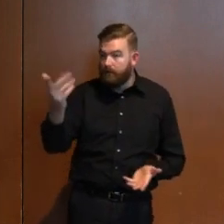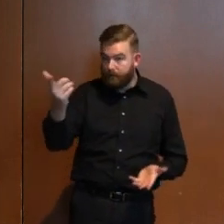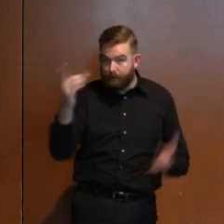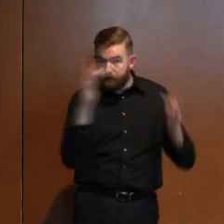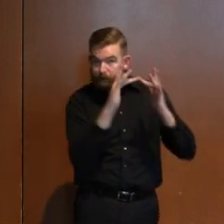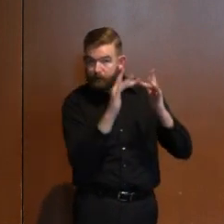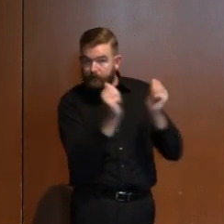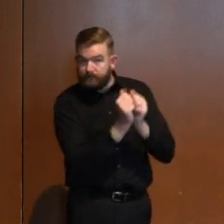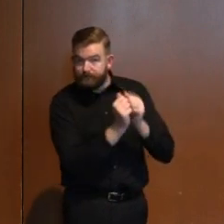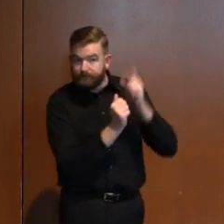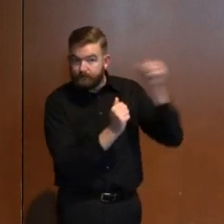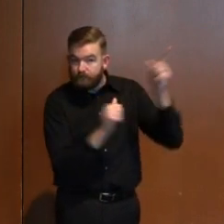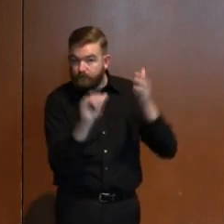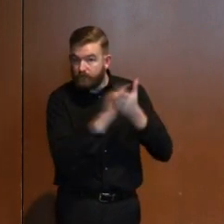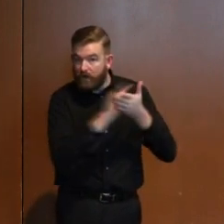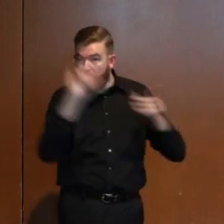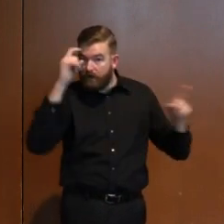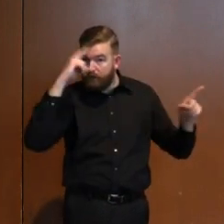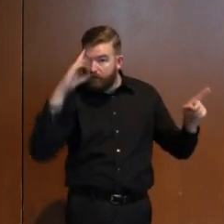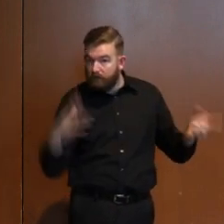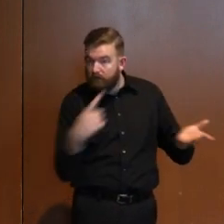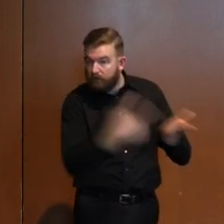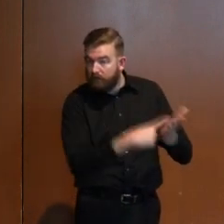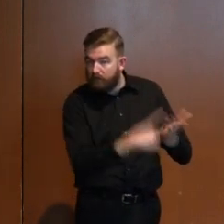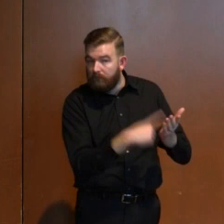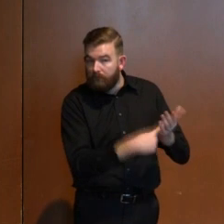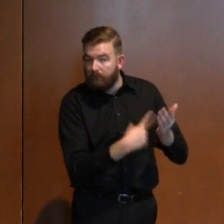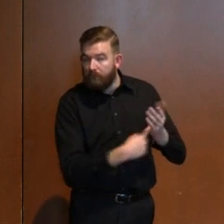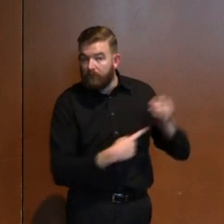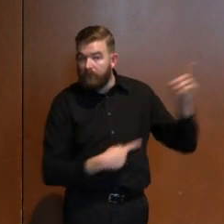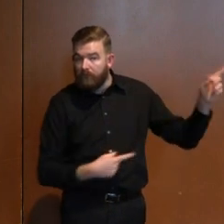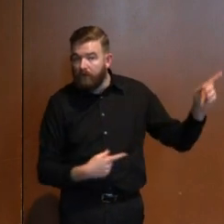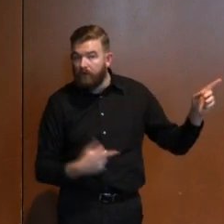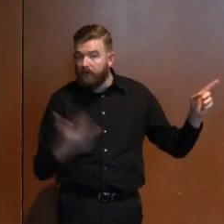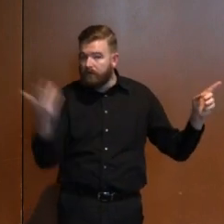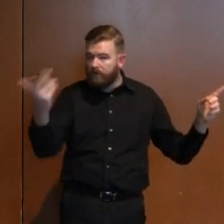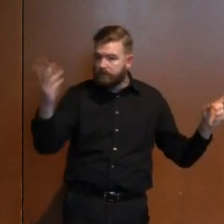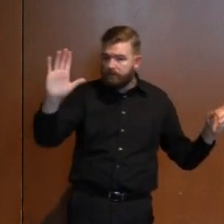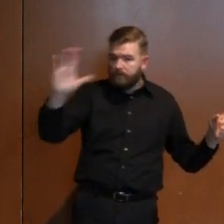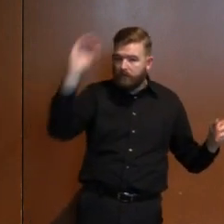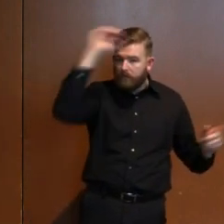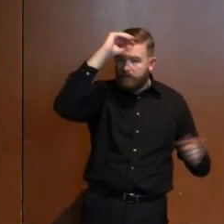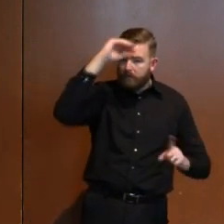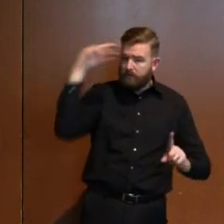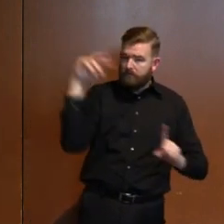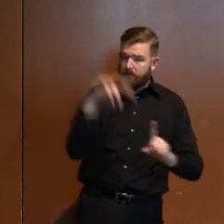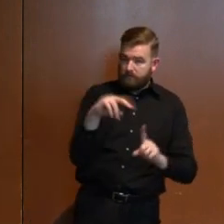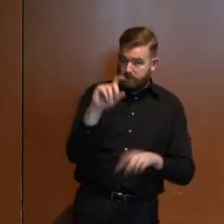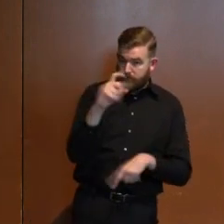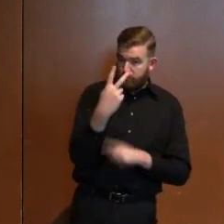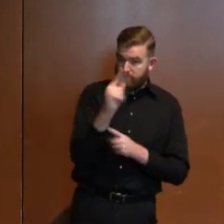WHAT NEW YORK STATE WOULD GET. I WAS WONDERING WHETHER YOU HAD CONTACTED HIM REGARDING THAT.